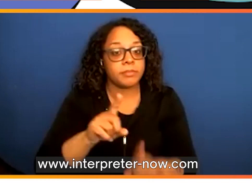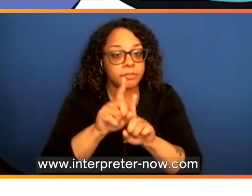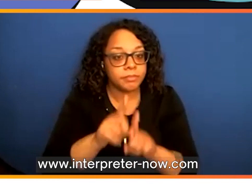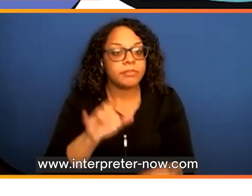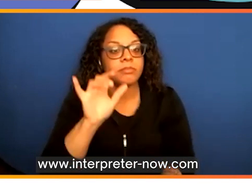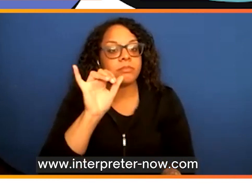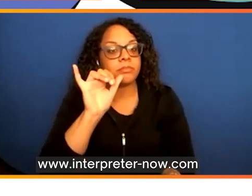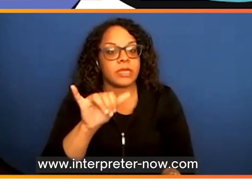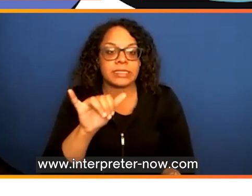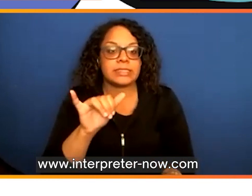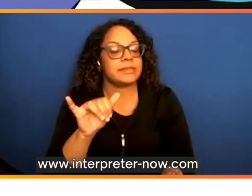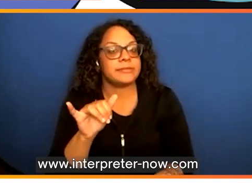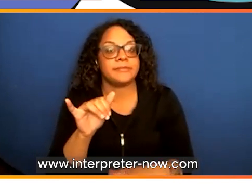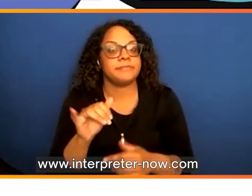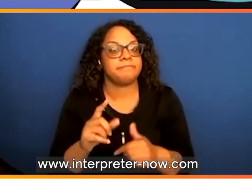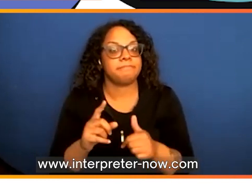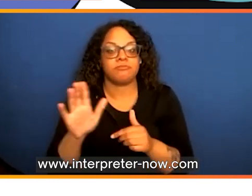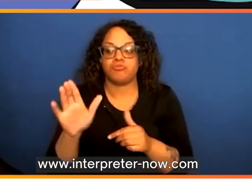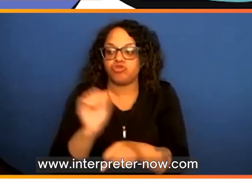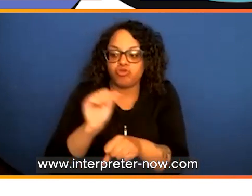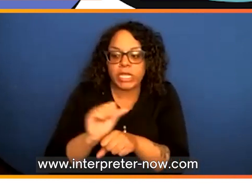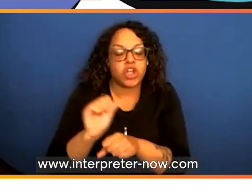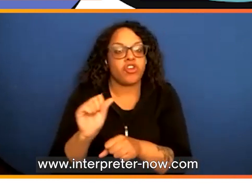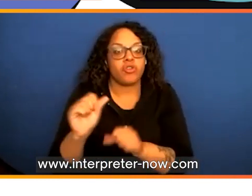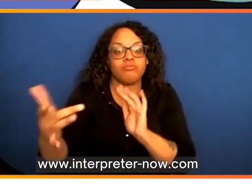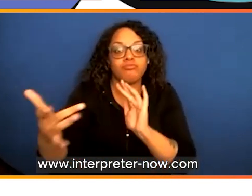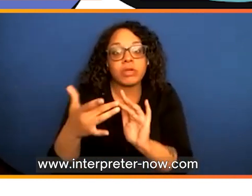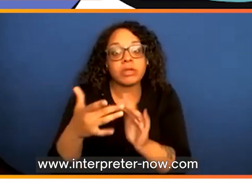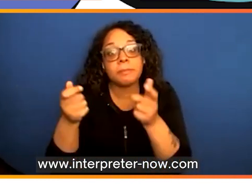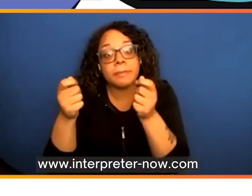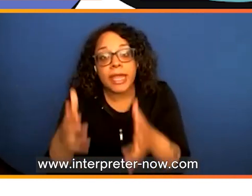worked with, typically a manager, maybe a leader, or someone that's a veteran in the